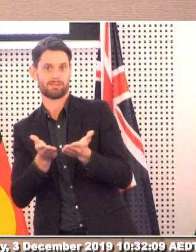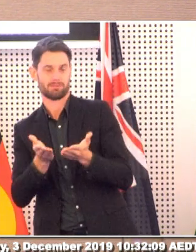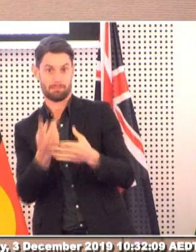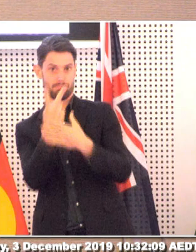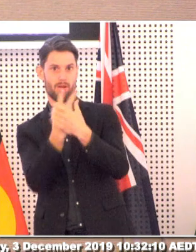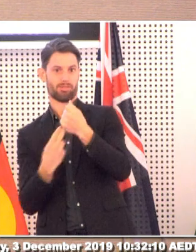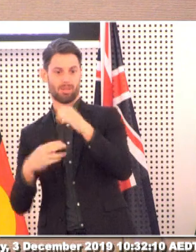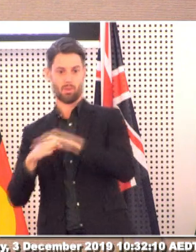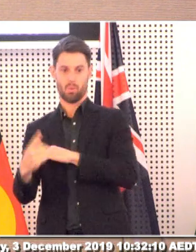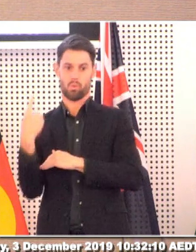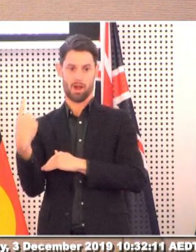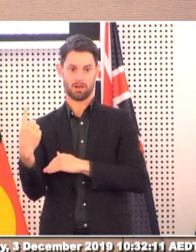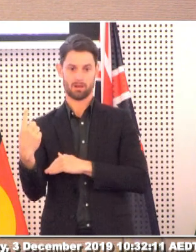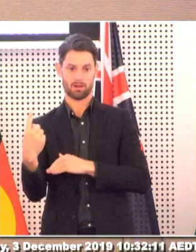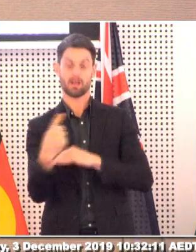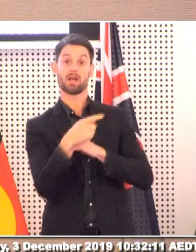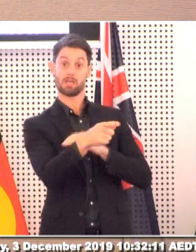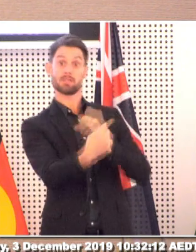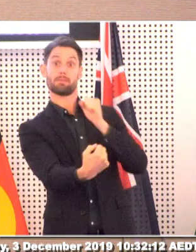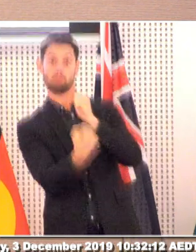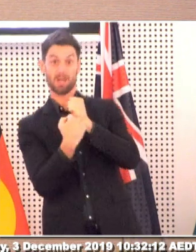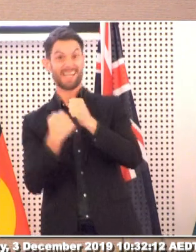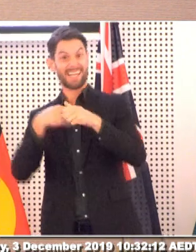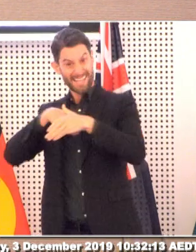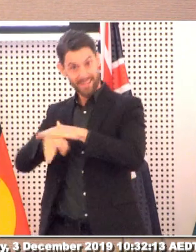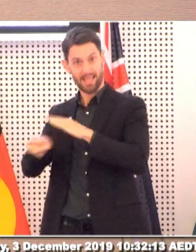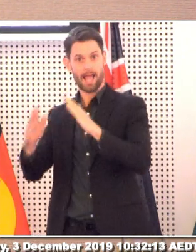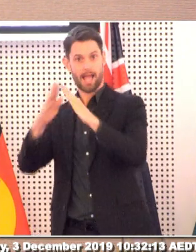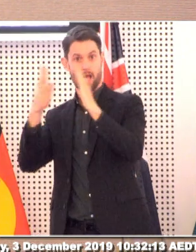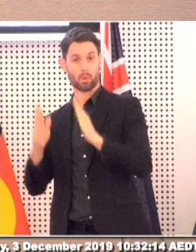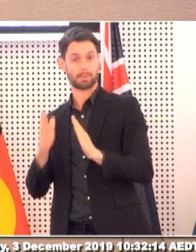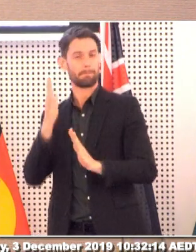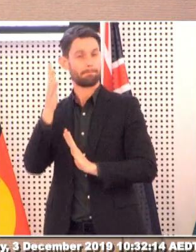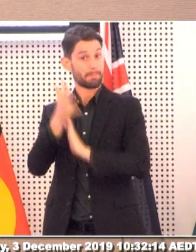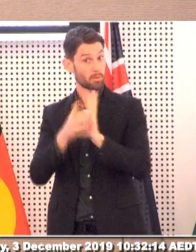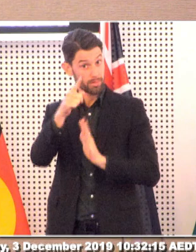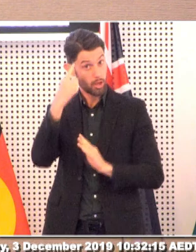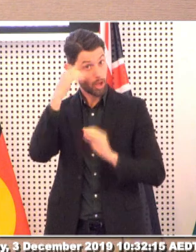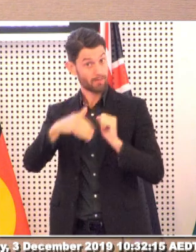And that creates a power dynamic that is – is very much against the residents.